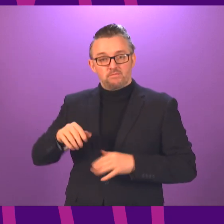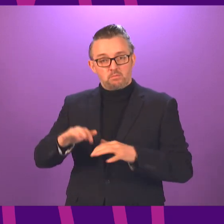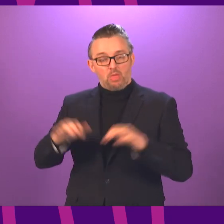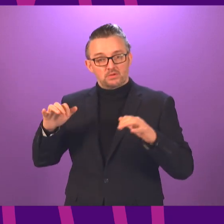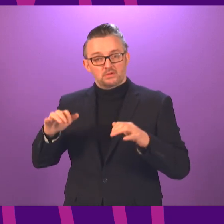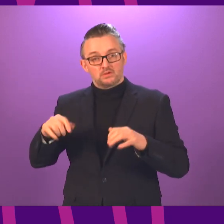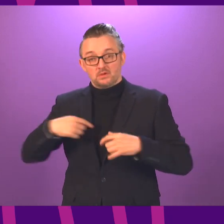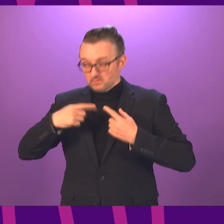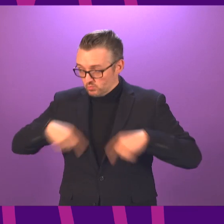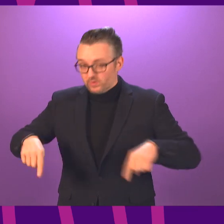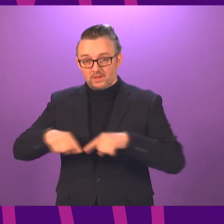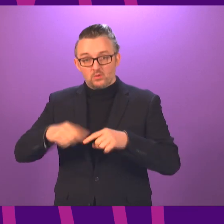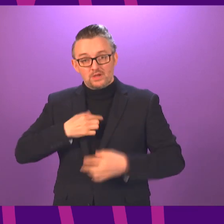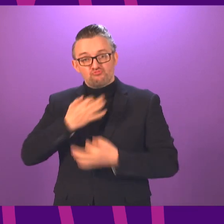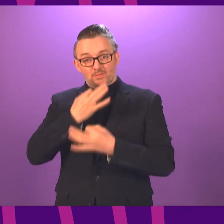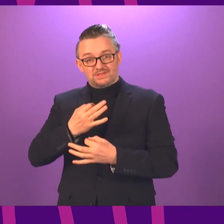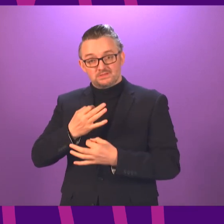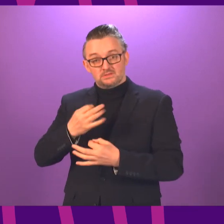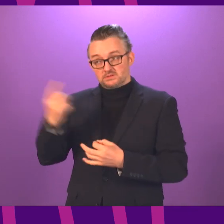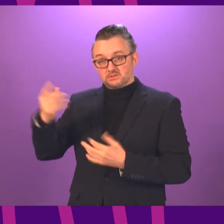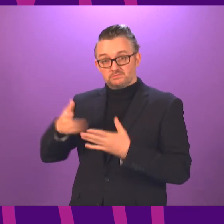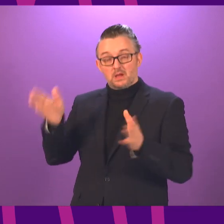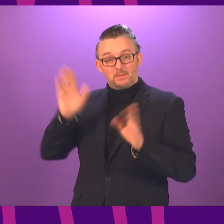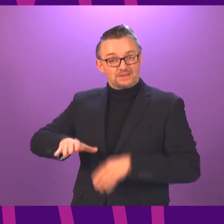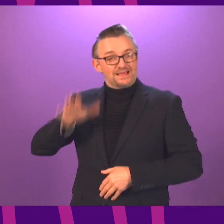Scottish Parliament, and the public whom we represent, must hear from the Lord Advocate